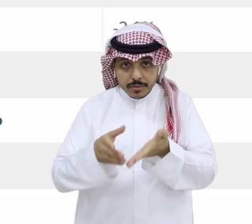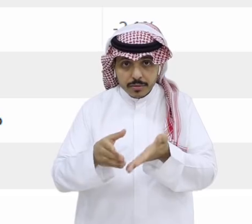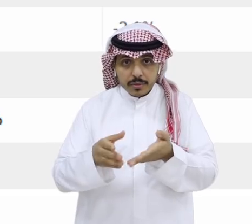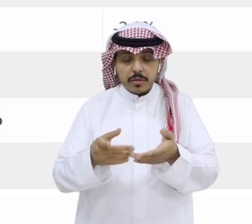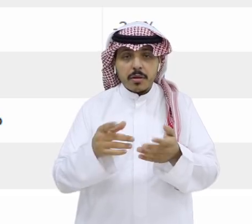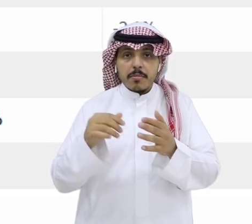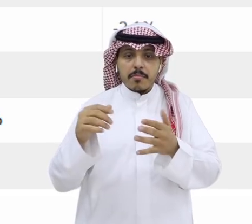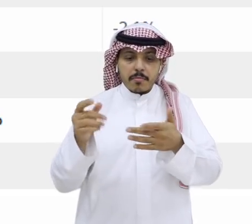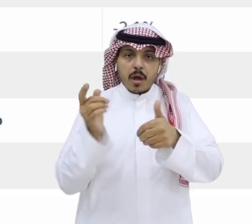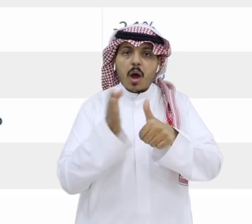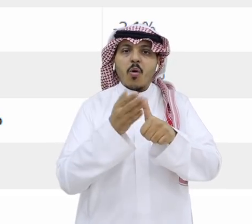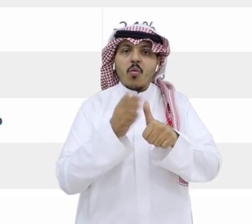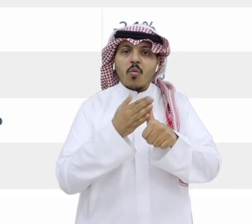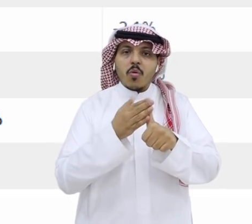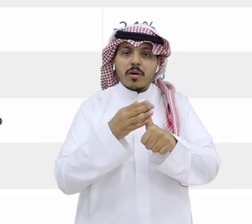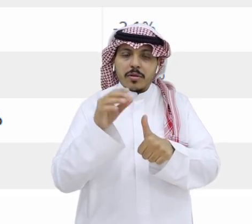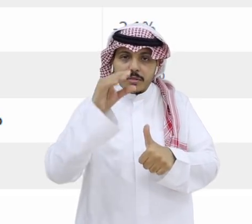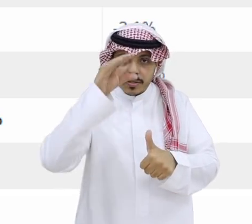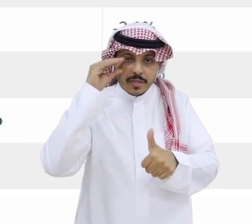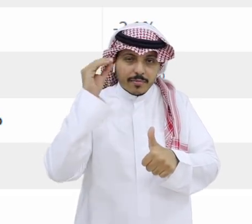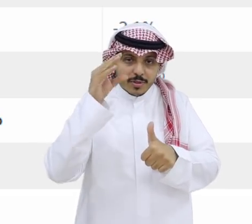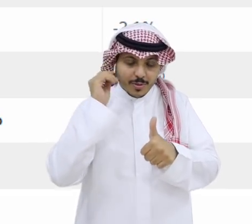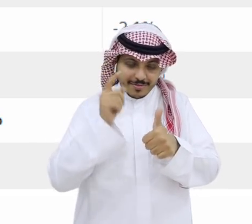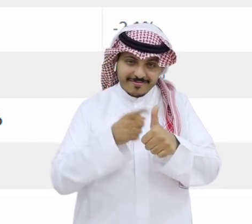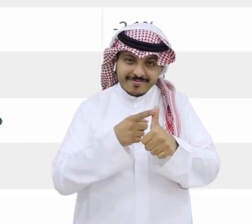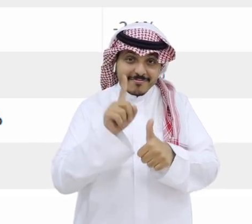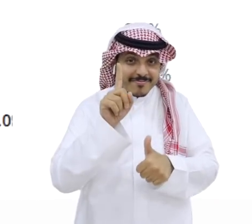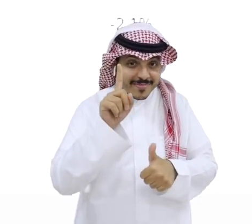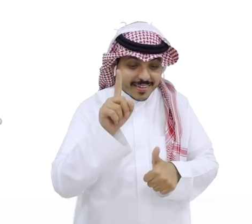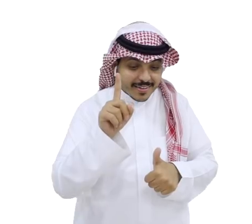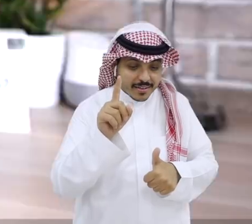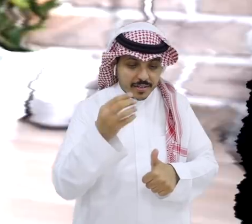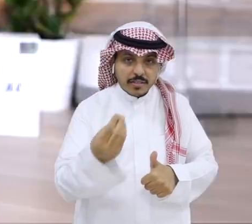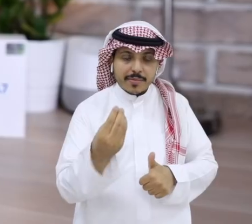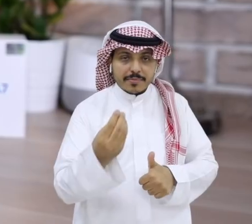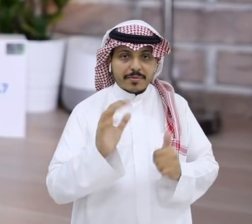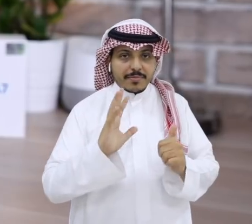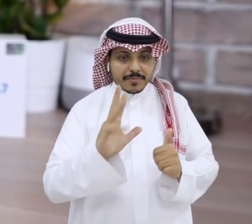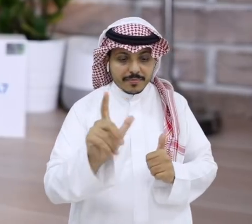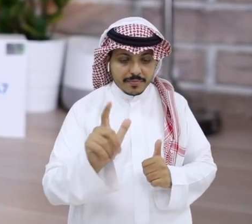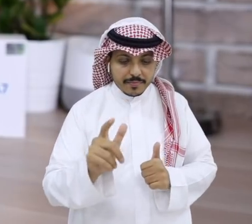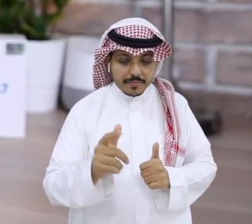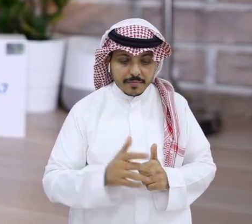Number one in the list is Samsung, but wait a minute!